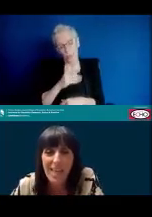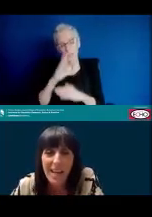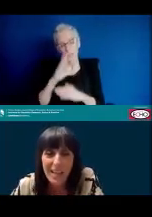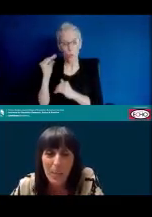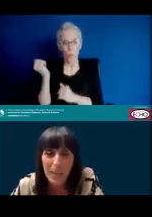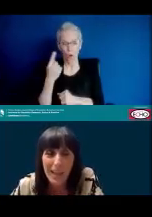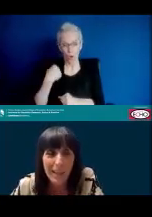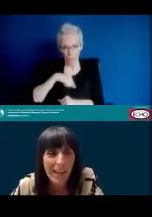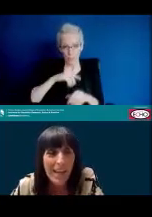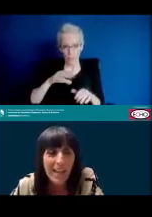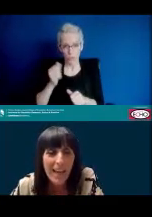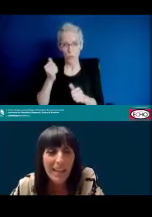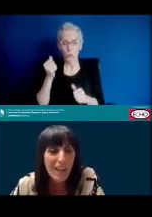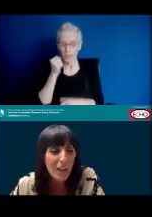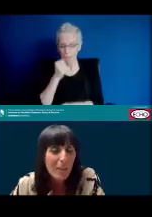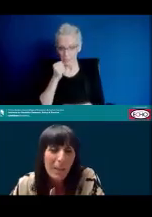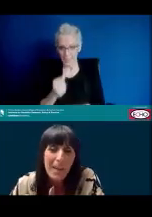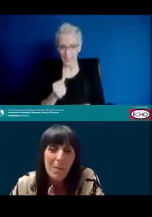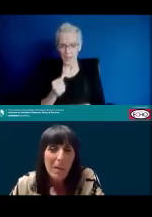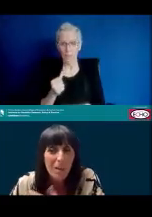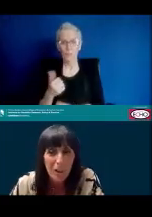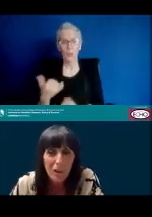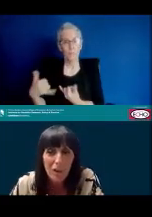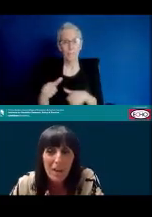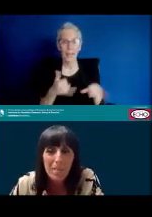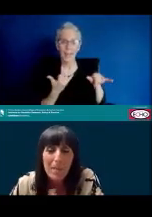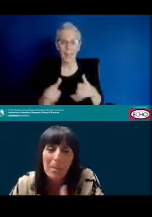that is play, and not just playing with children, but